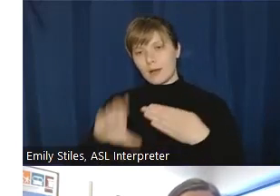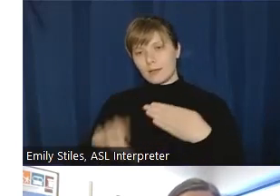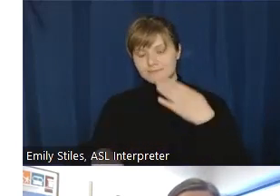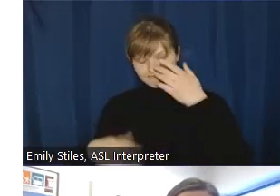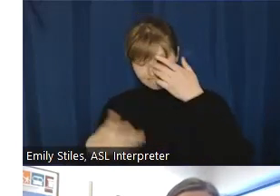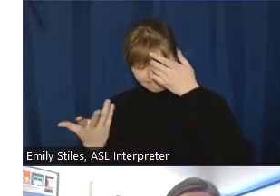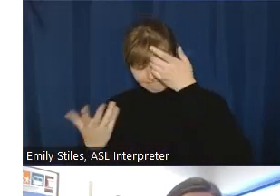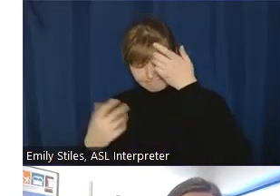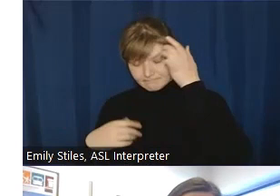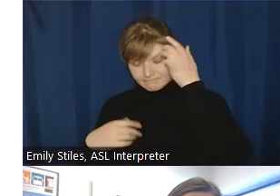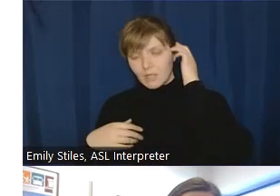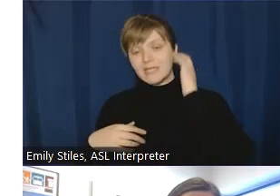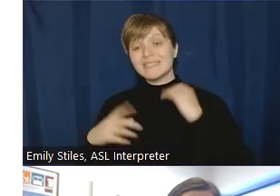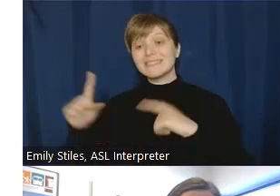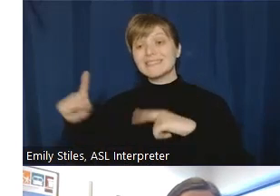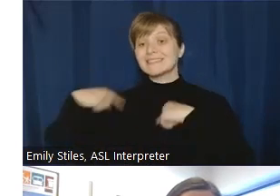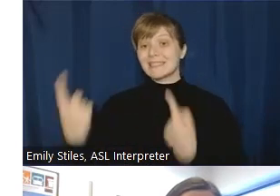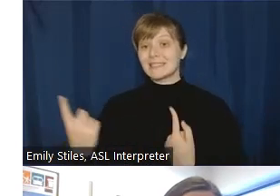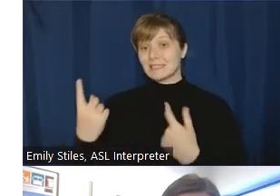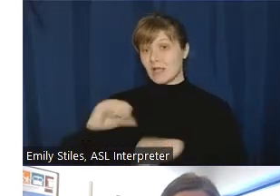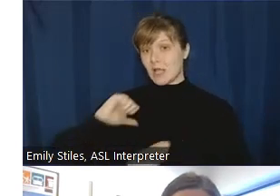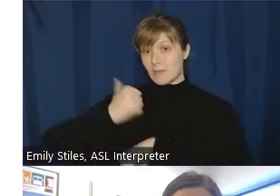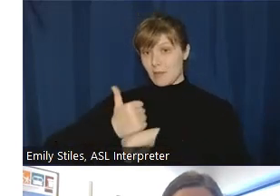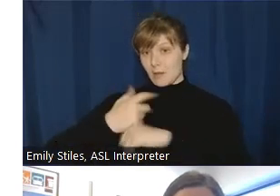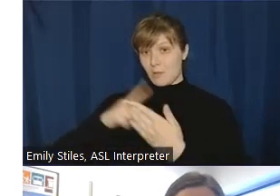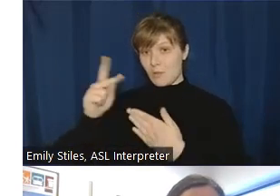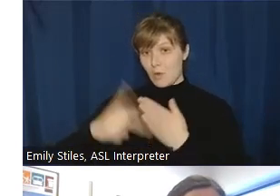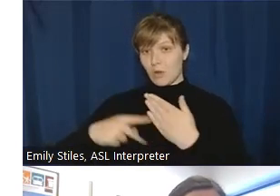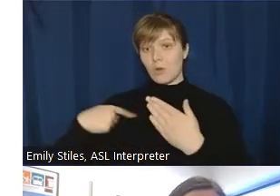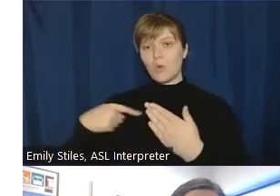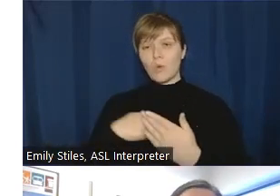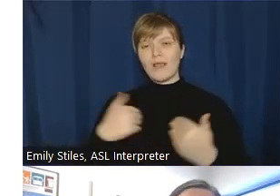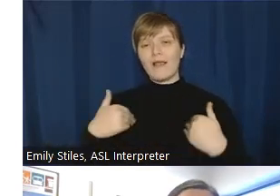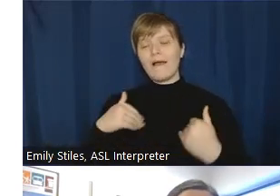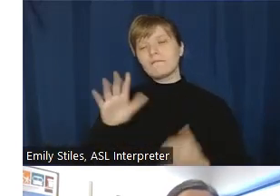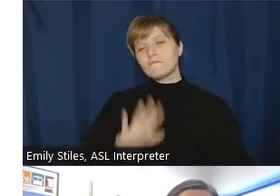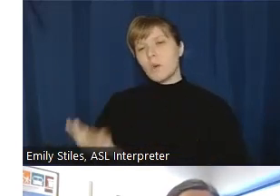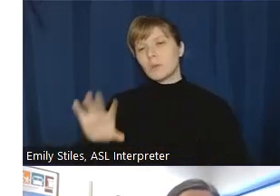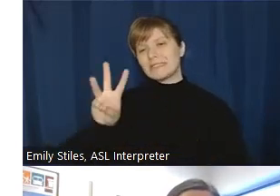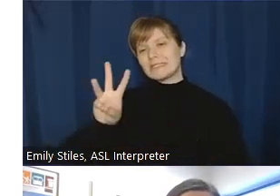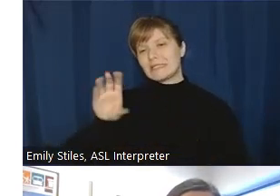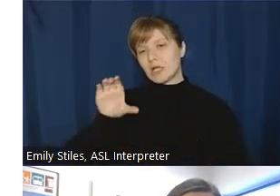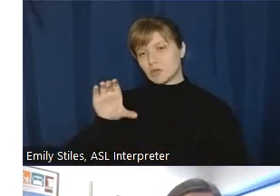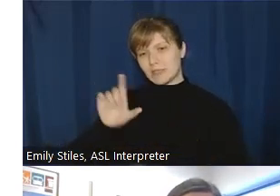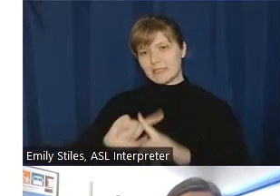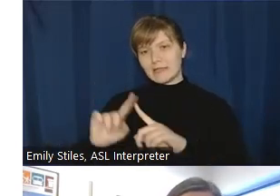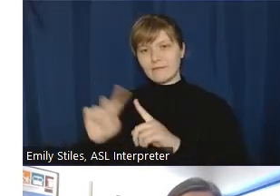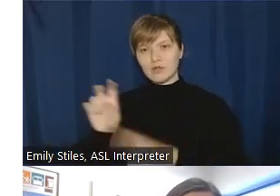Since implementation, we have had around 600 trips. We did some rider satisfaction; it is